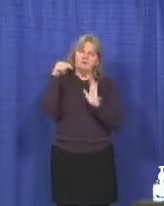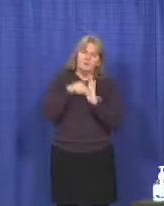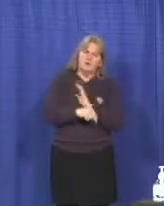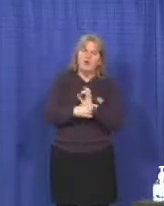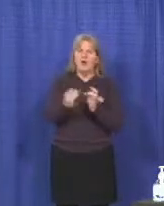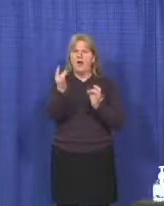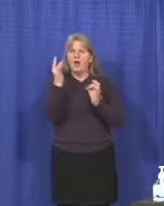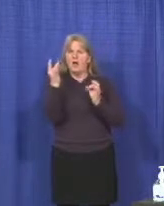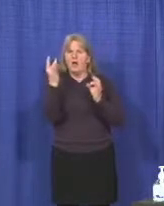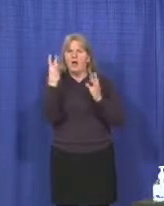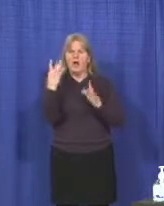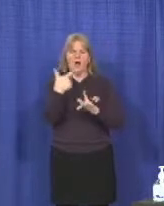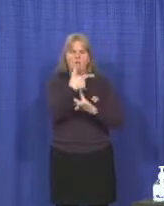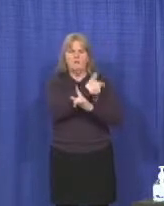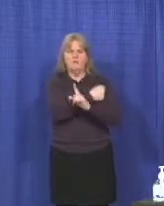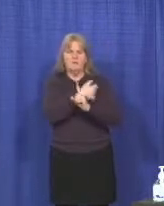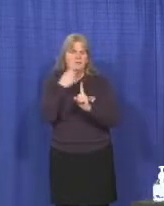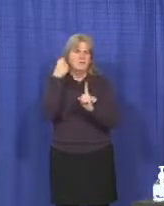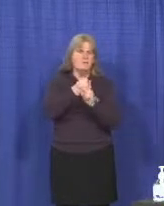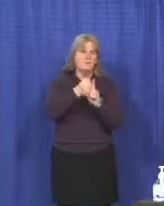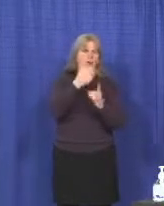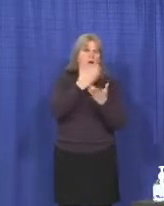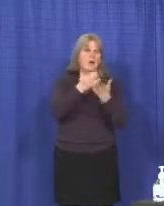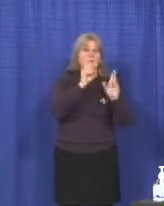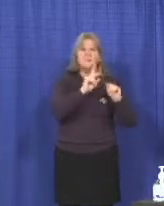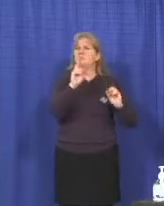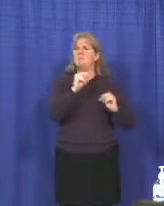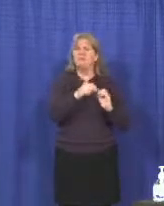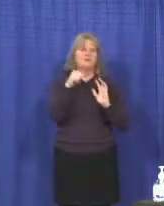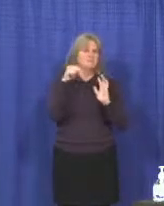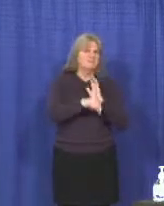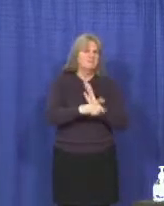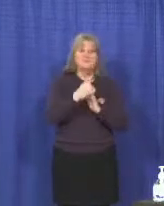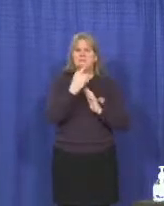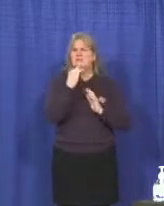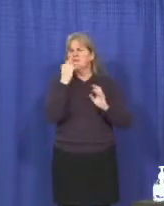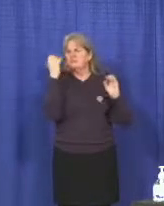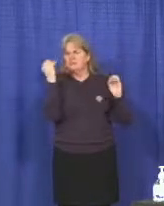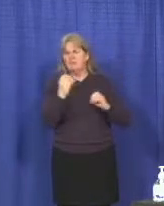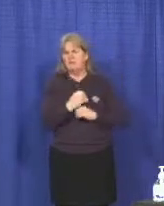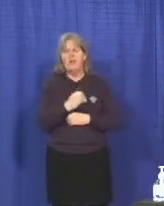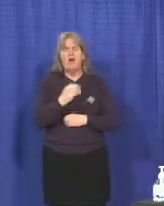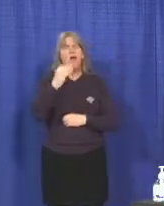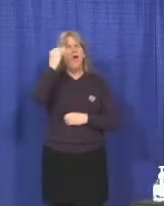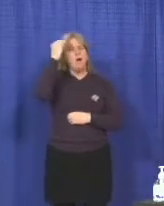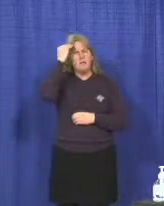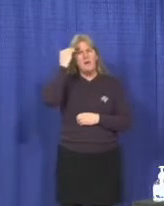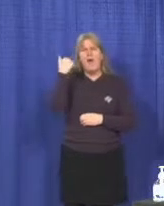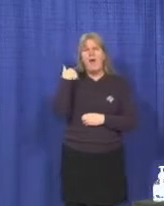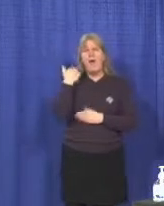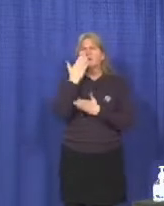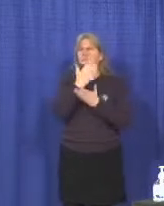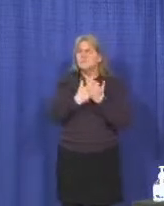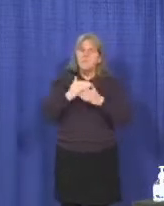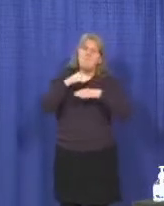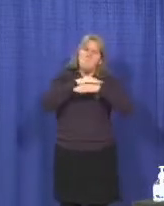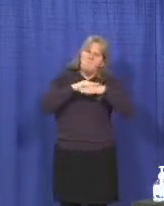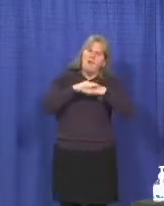serious adverse events related to Moderna and we are aware of some minor reactions that have